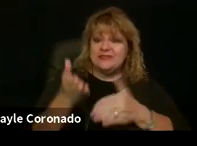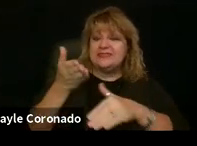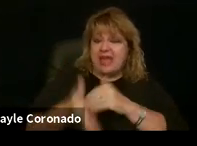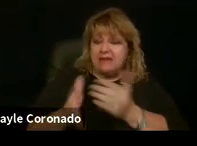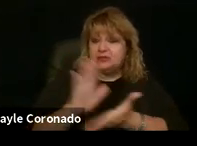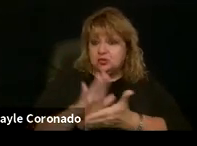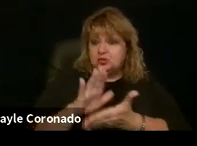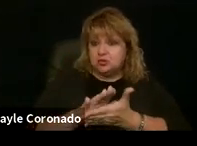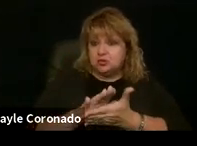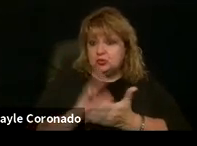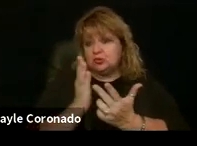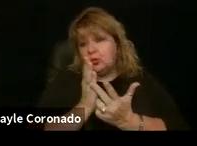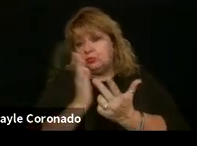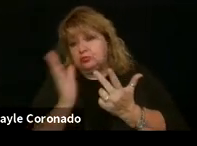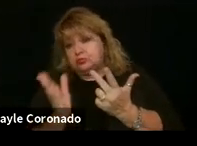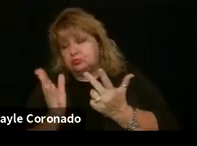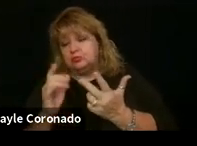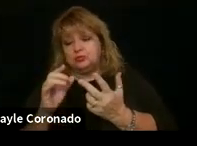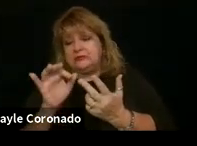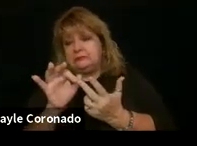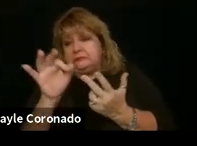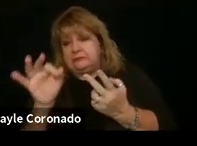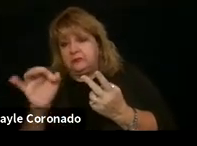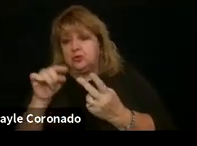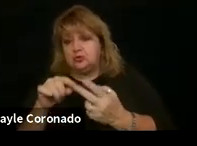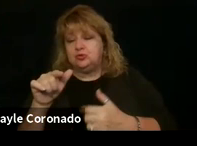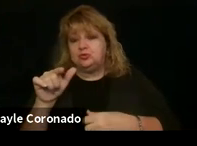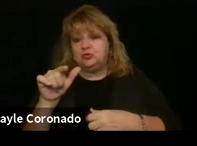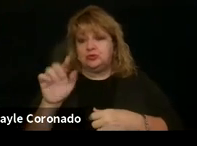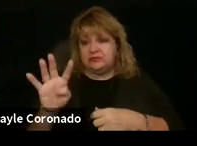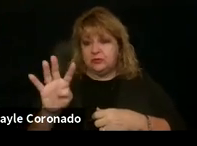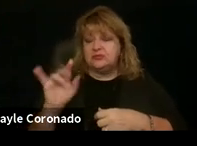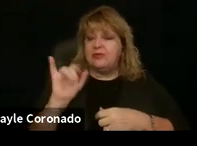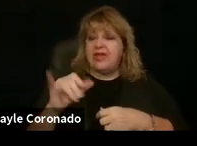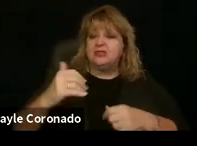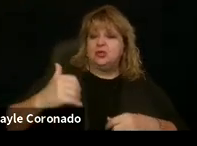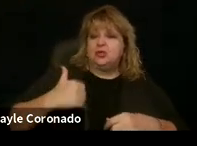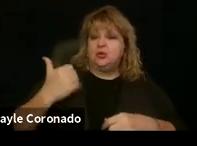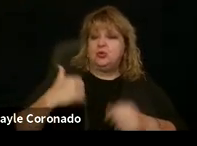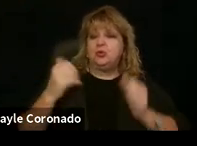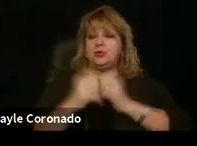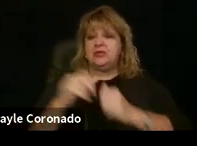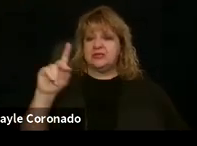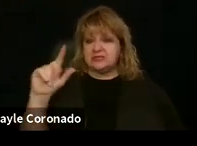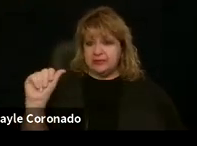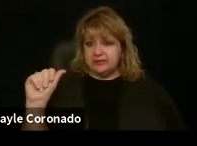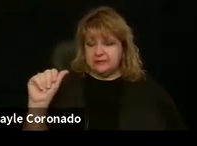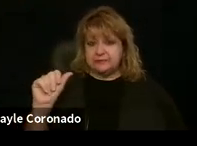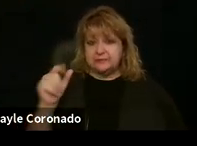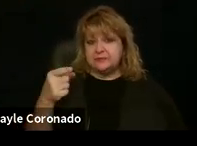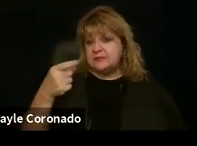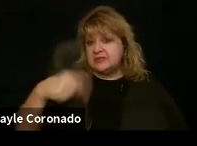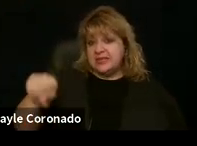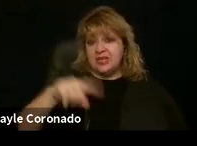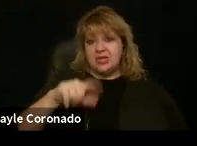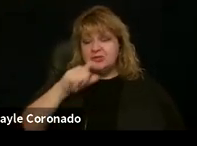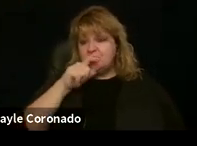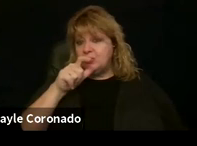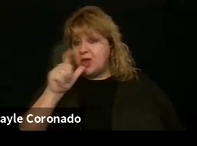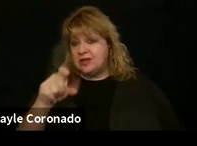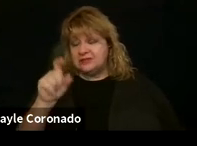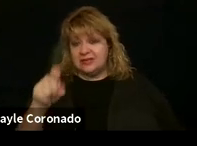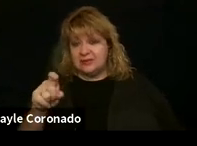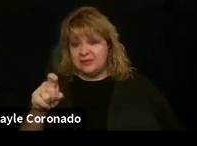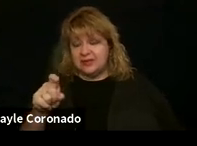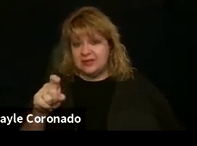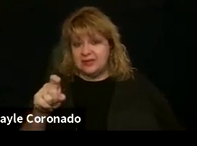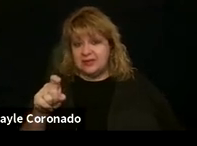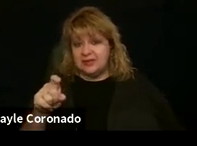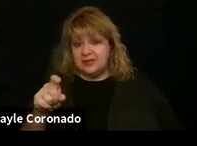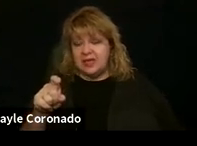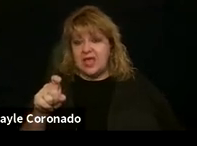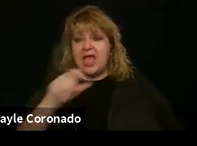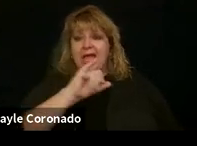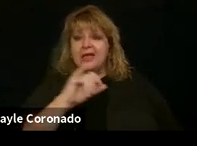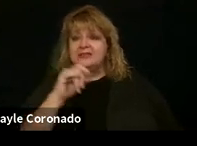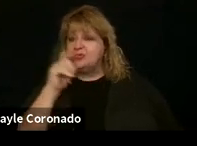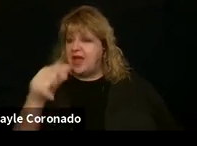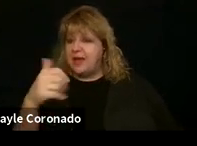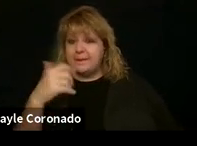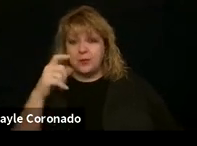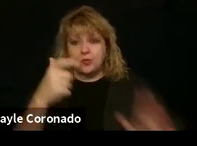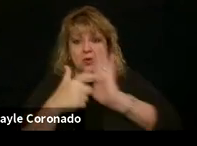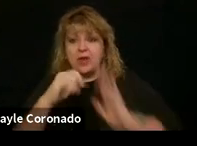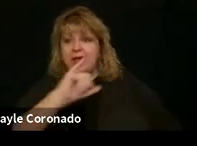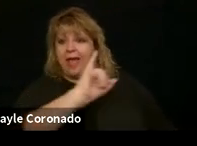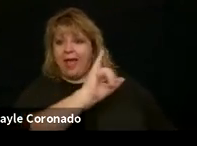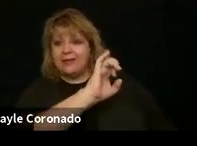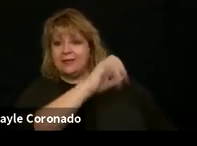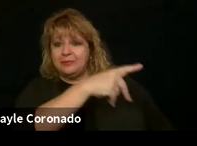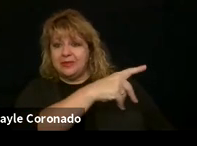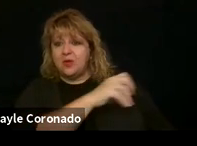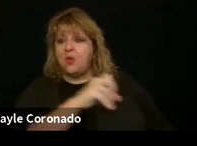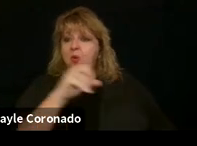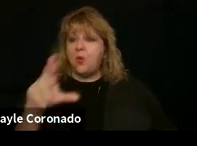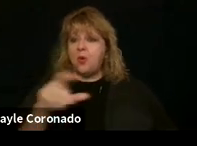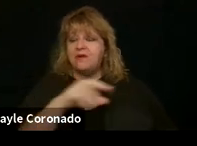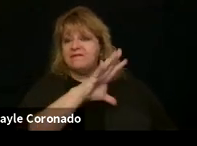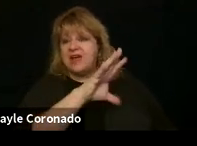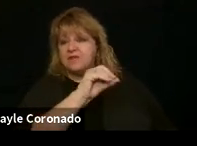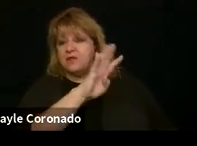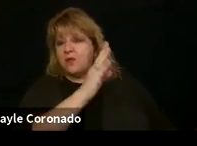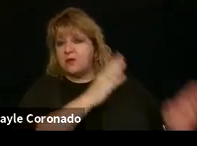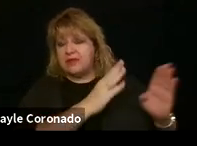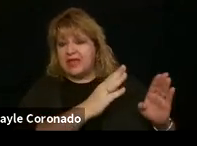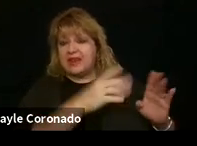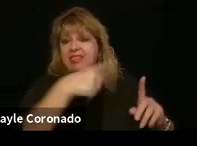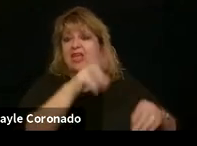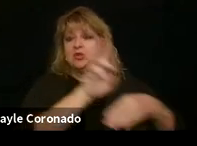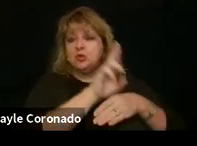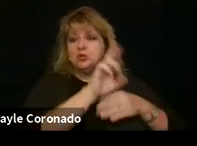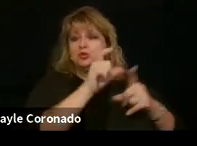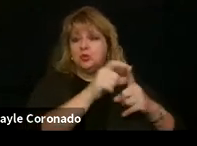And so, that fits within youth with a disability. Also these do not need to be disability, use where you have to have an IEP plan, or a 504 plan. They use the definition of disability.